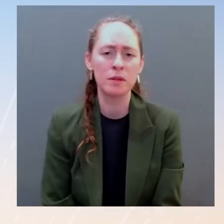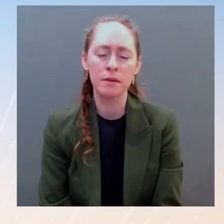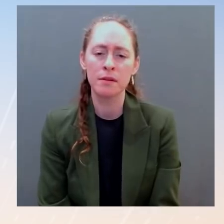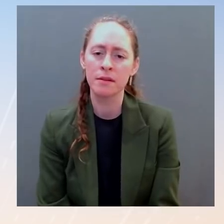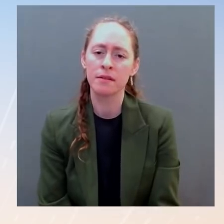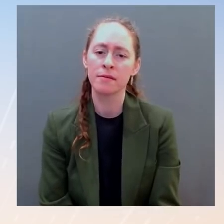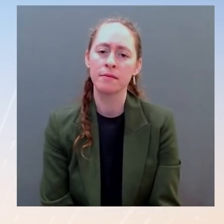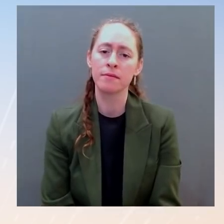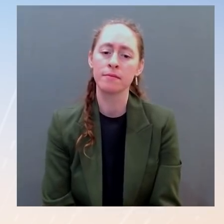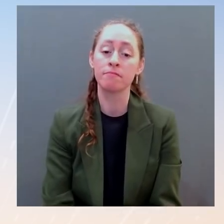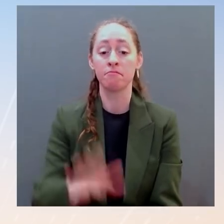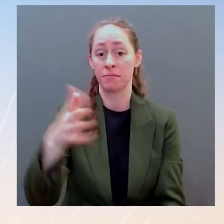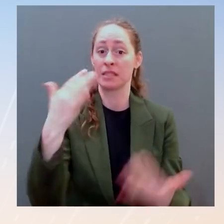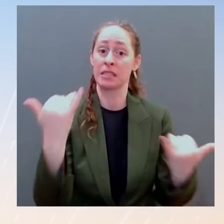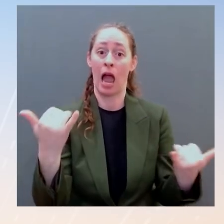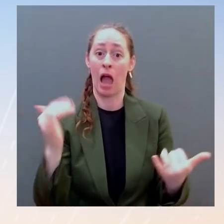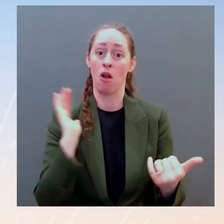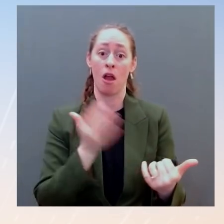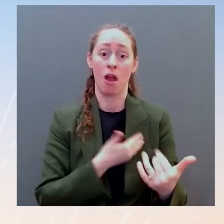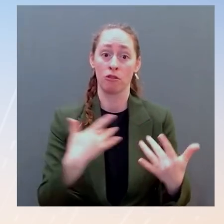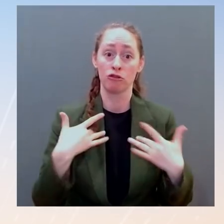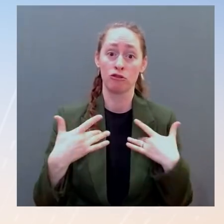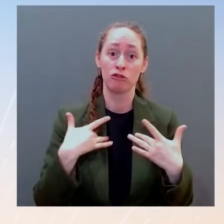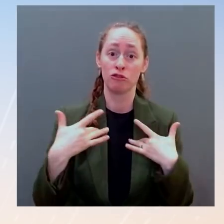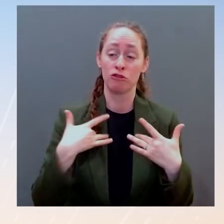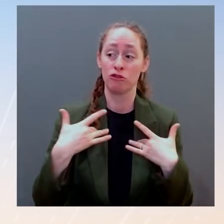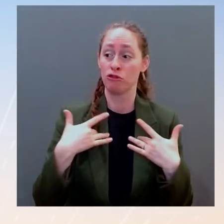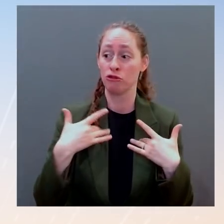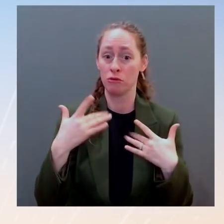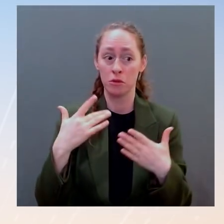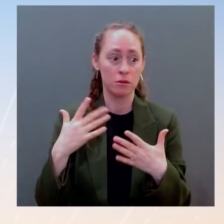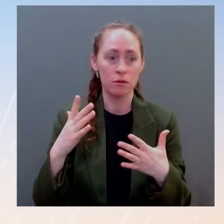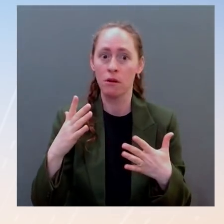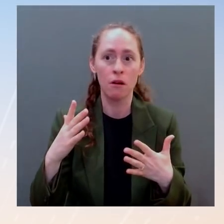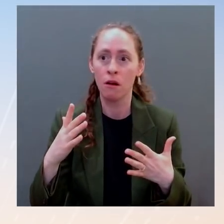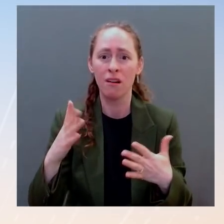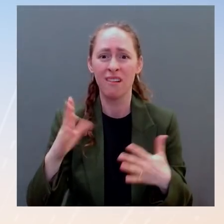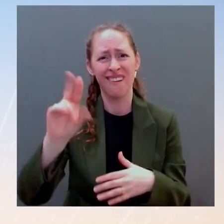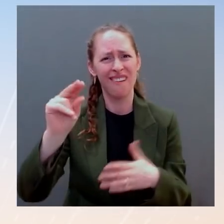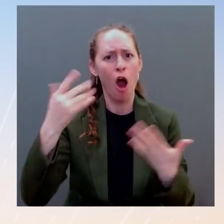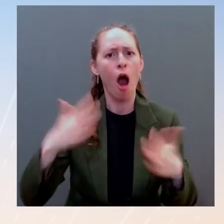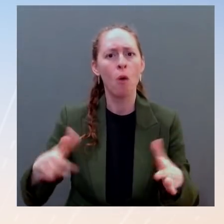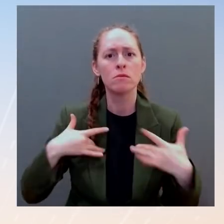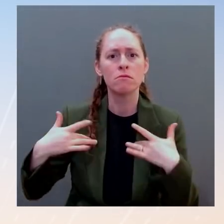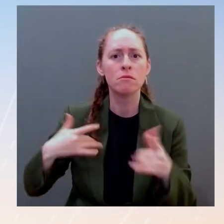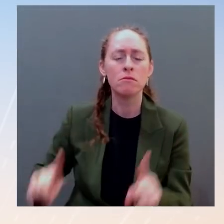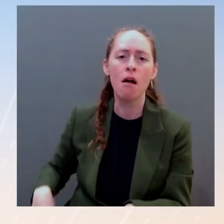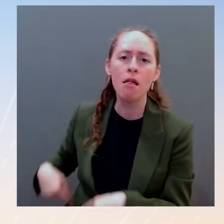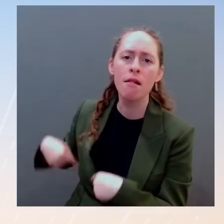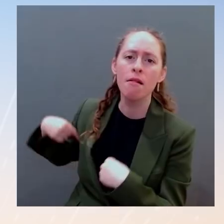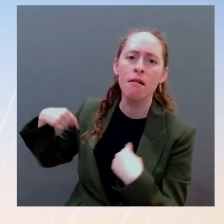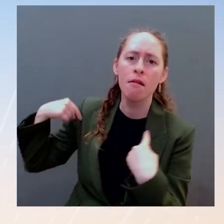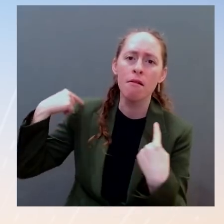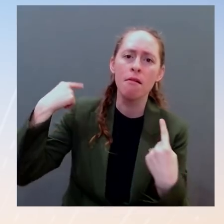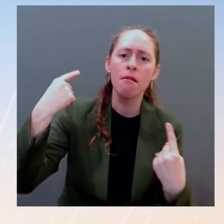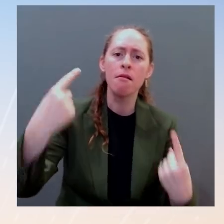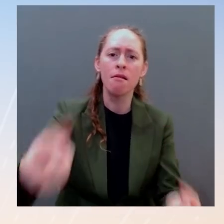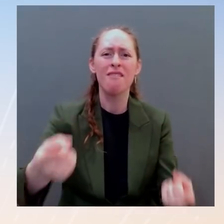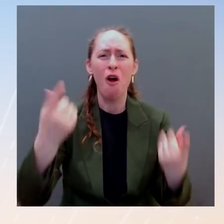about the power of social media platforms, including Twitter and others, to spread misinformation, disinformation;